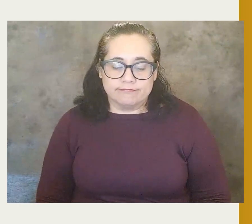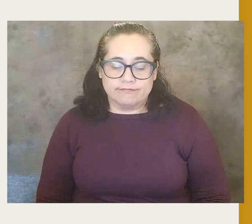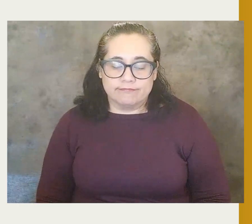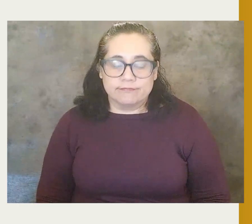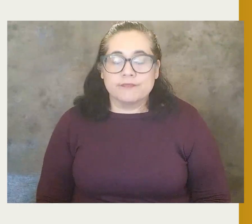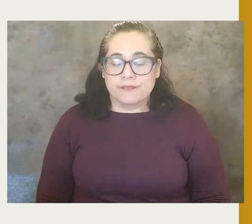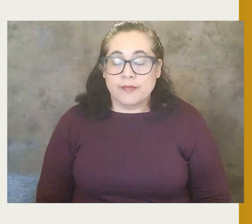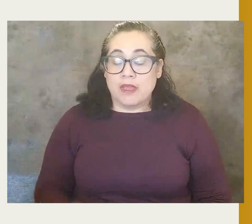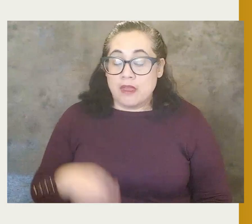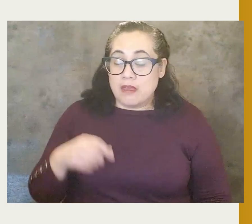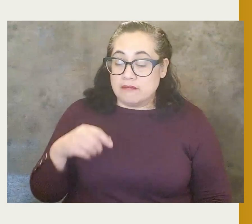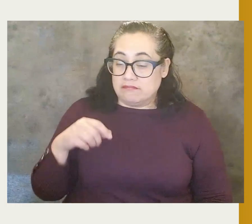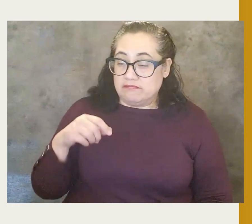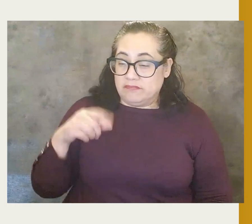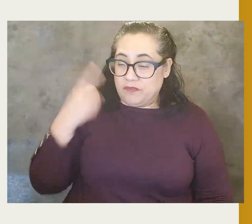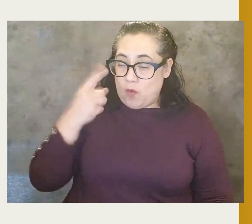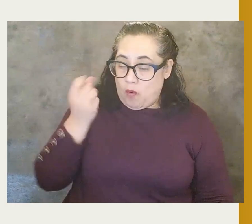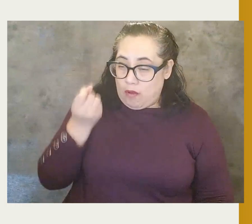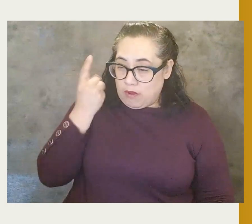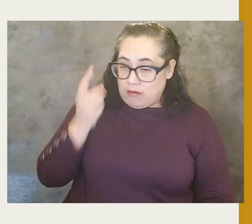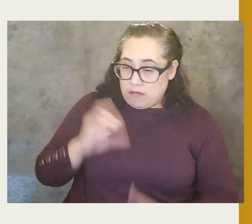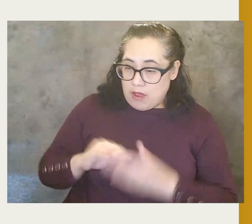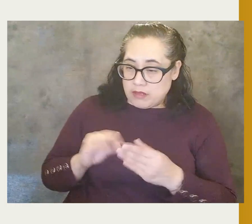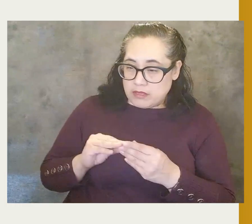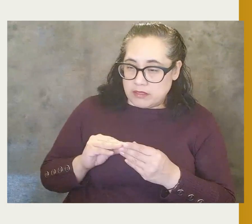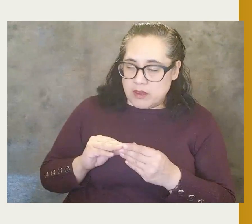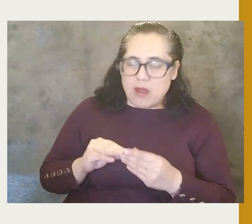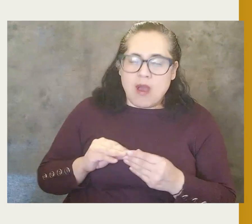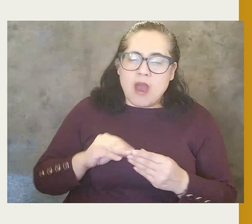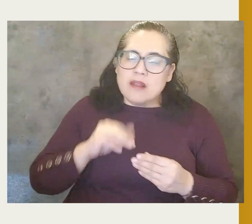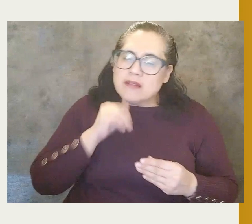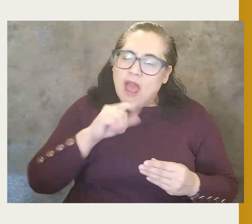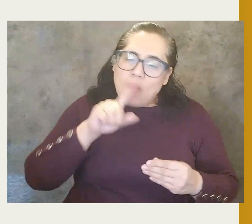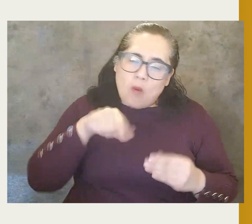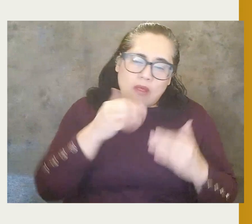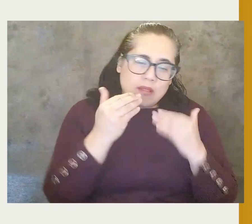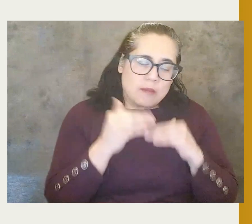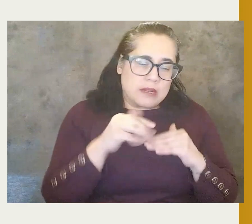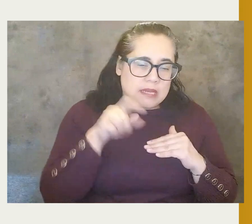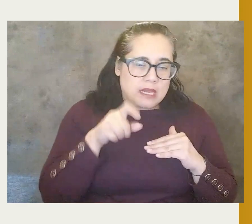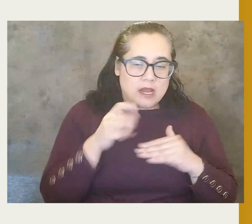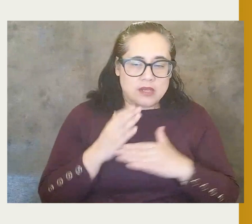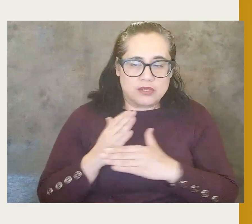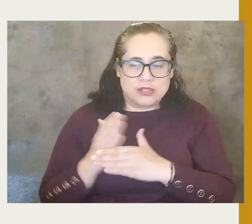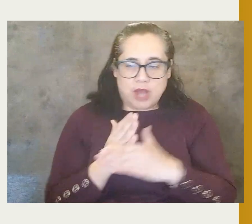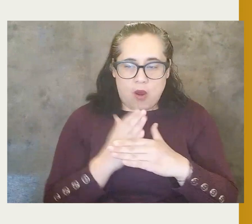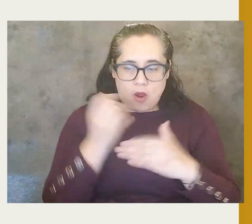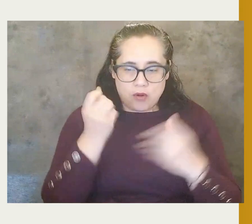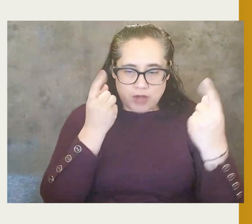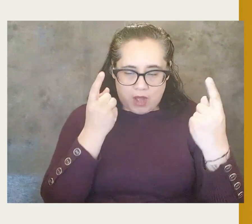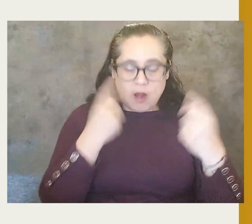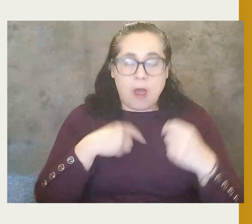To understand a message, we do not only need shared ... understanding, we also need to understand ...